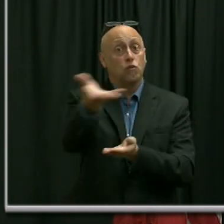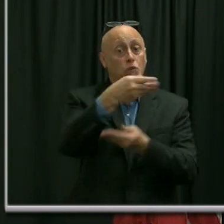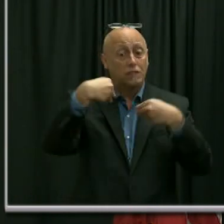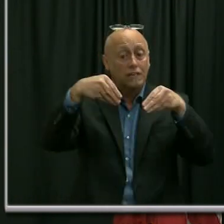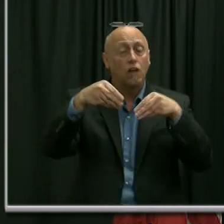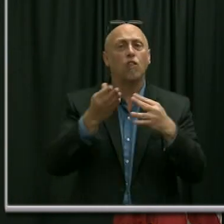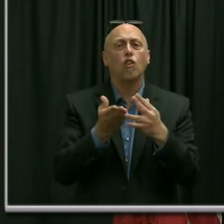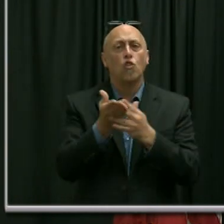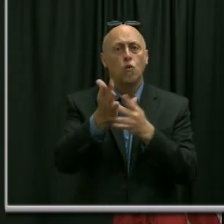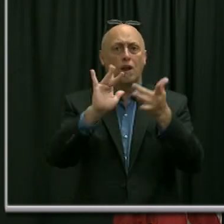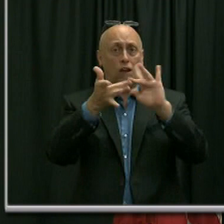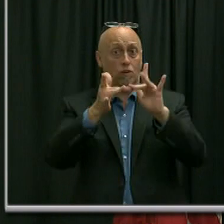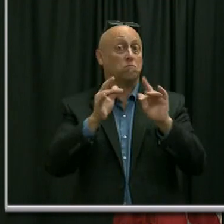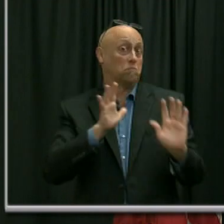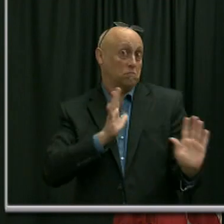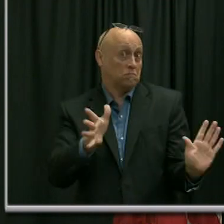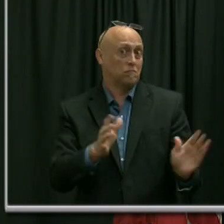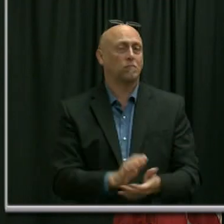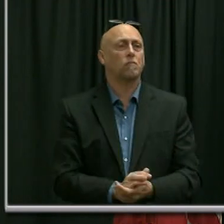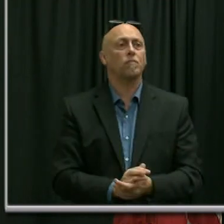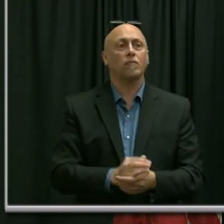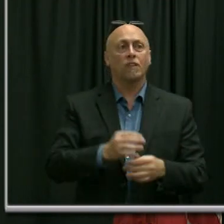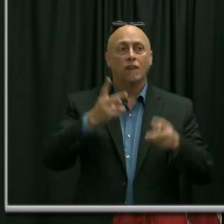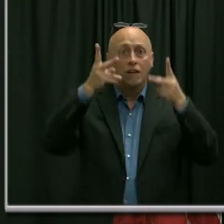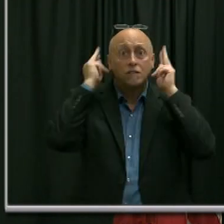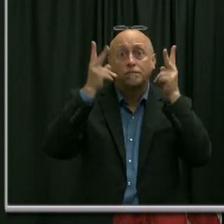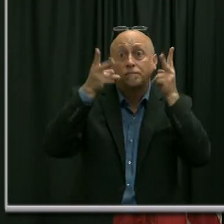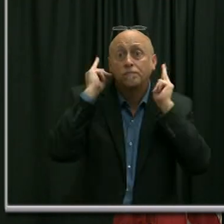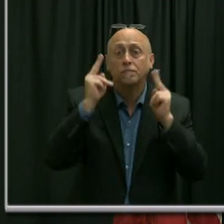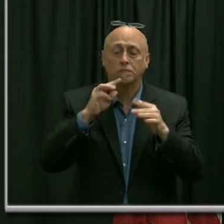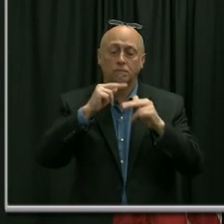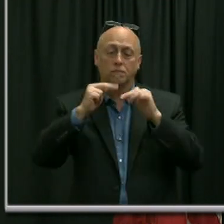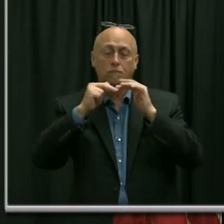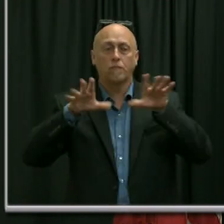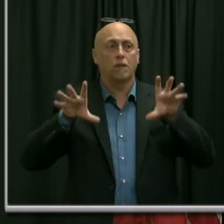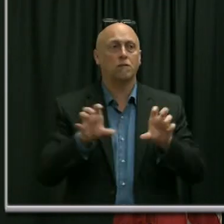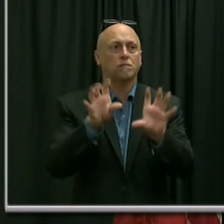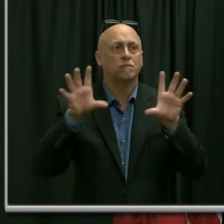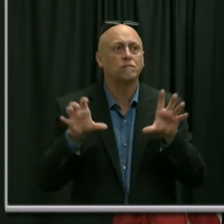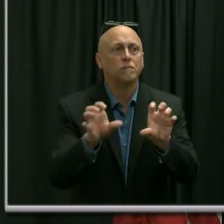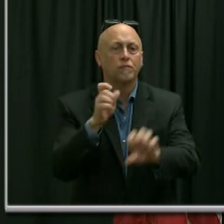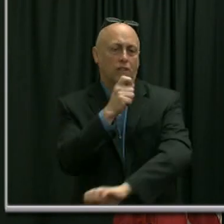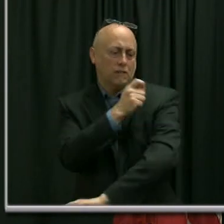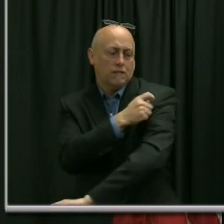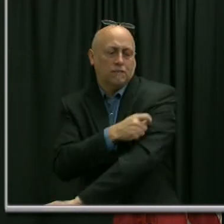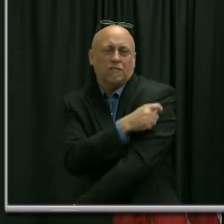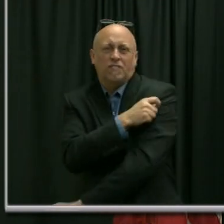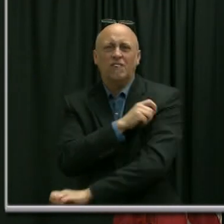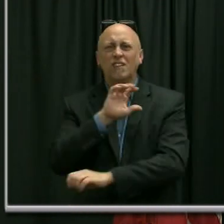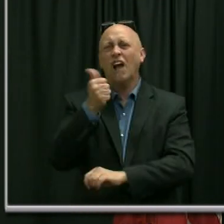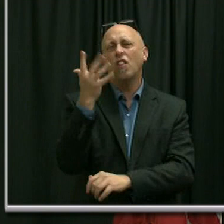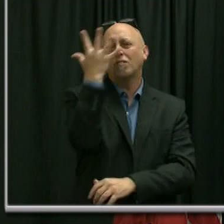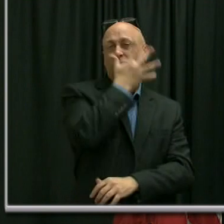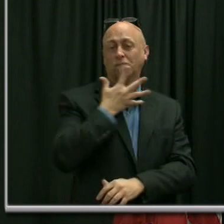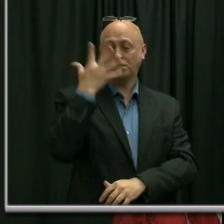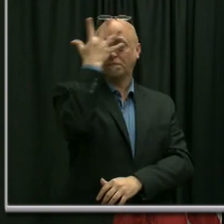THESE LOCATIONS MAY CONTINUE. HAIR NAIL MASSAGE TATTOO AND